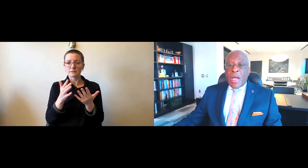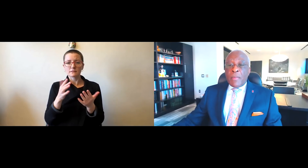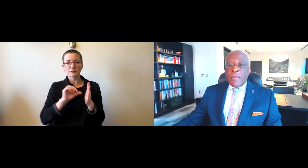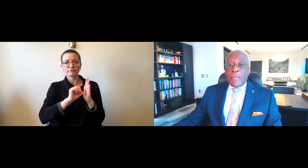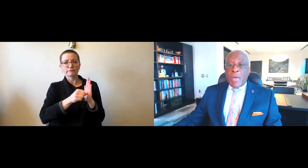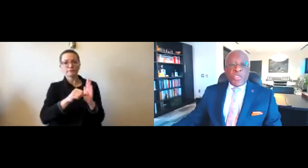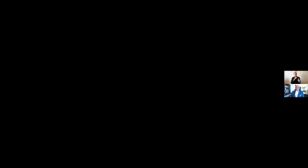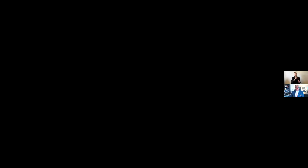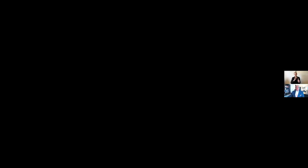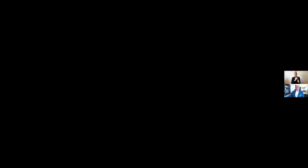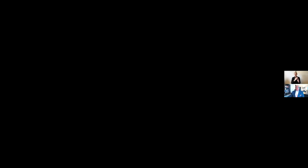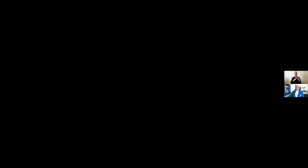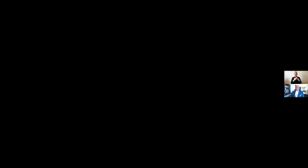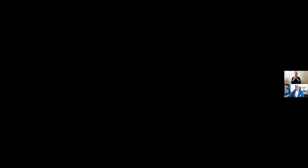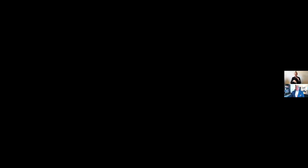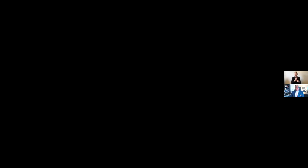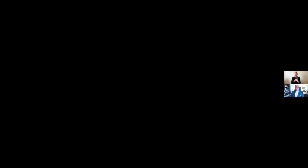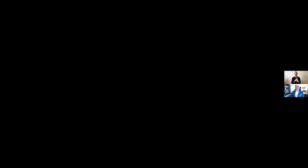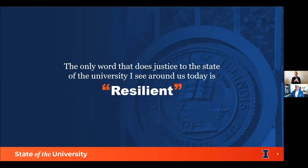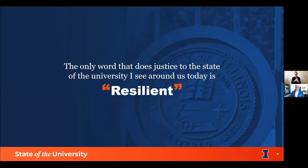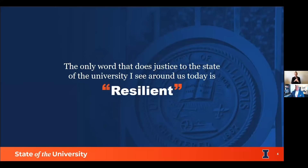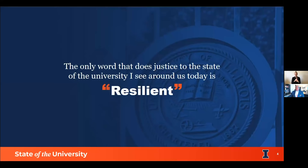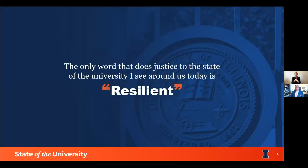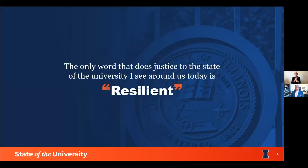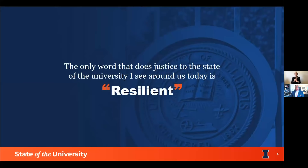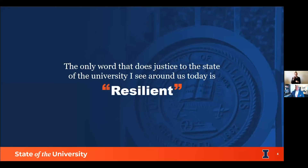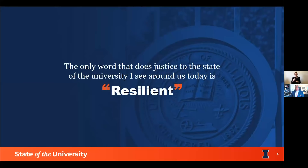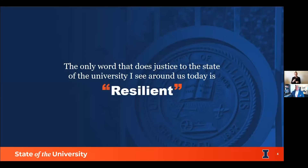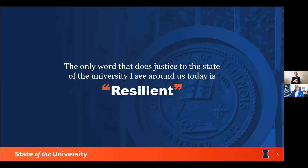I must use this opportunity to express my profound gratitude